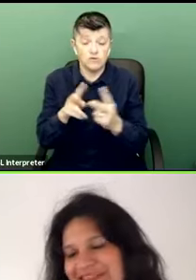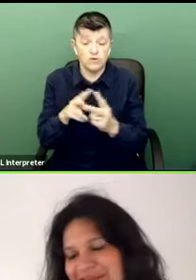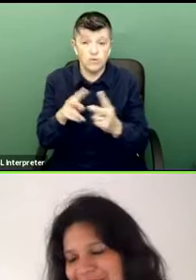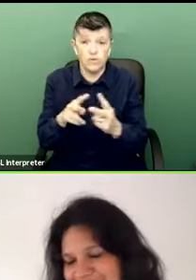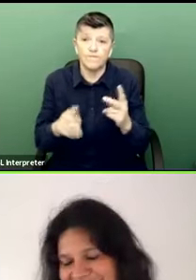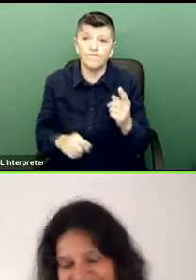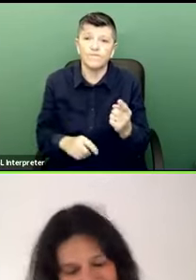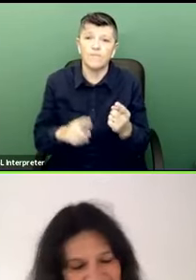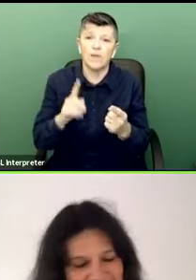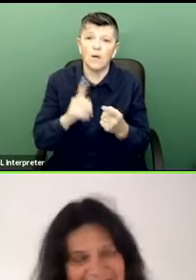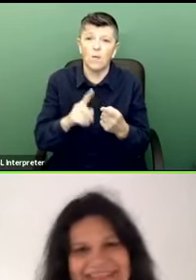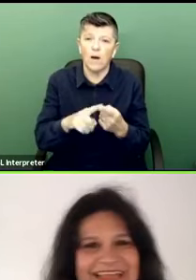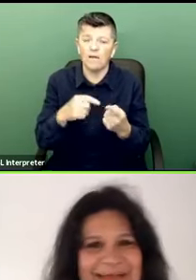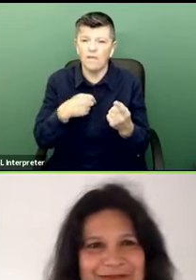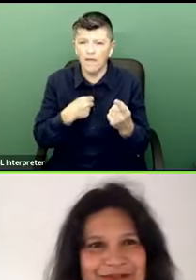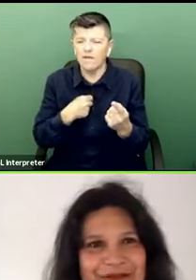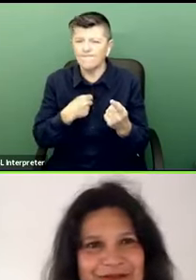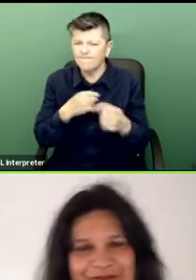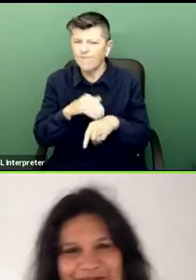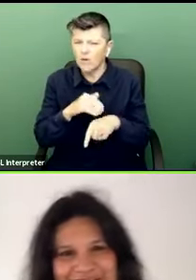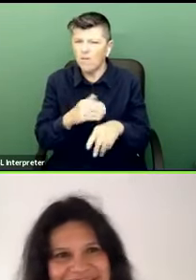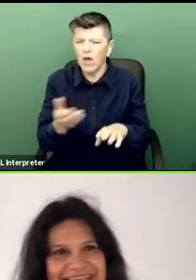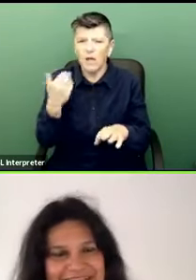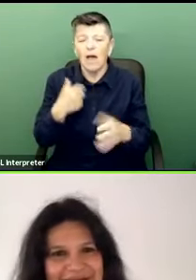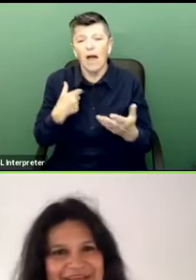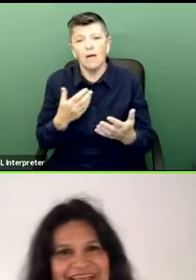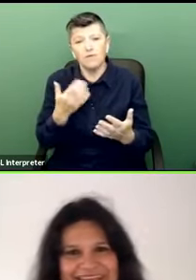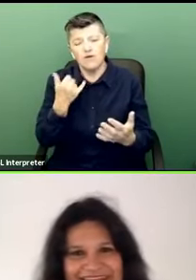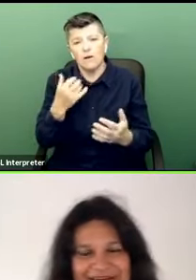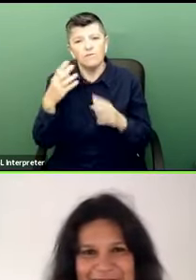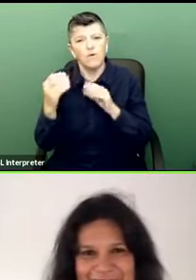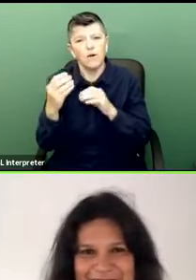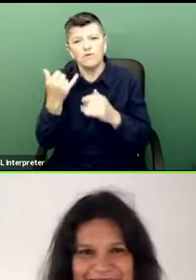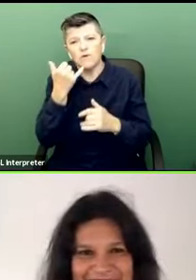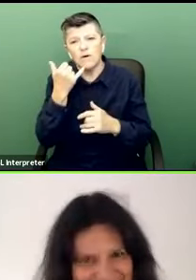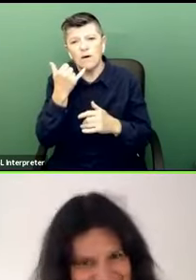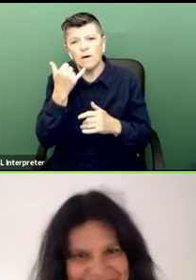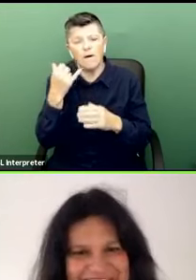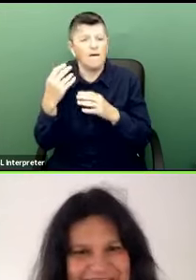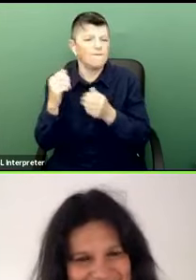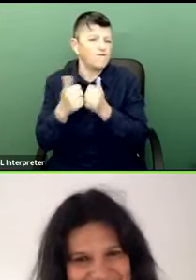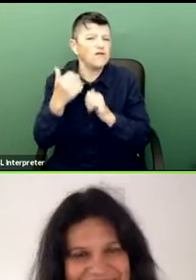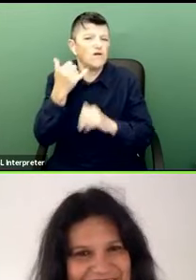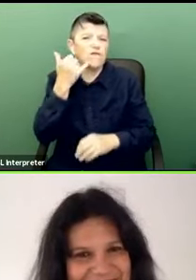more vigorous execution of thing that are basically not